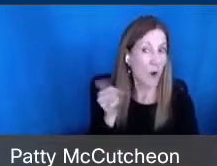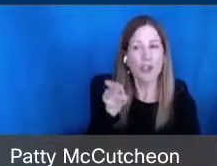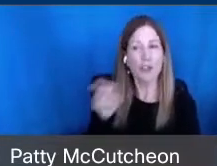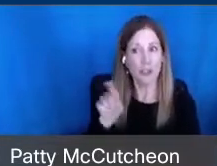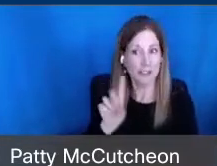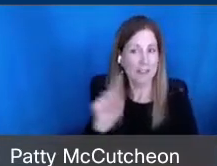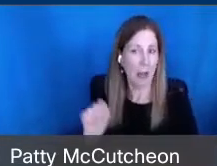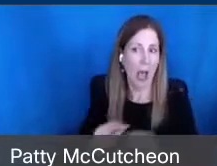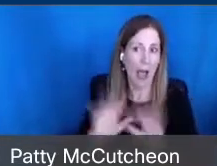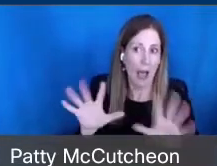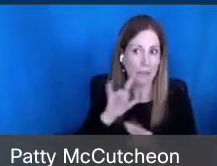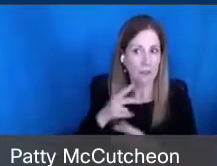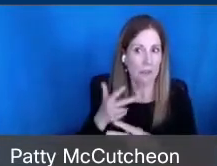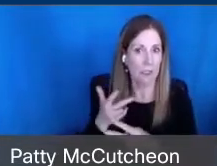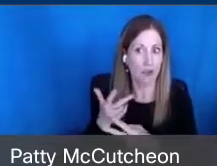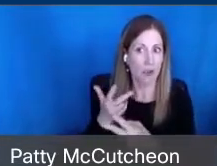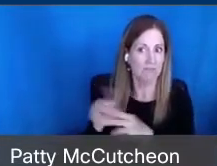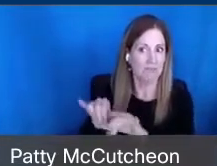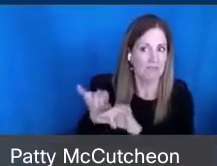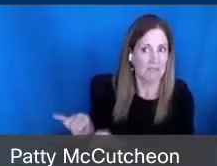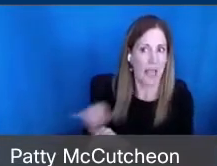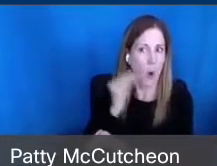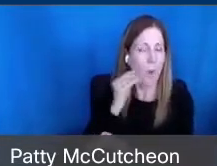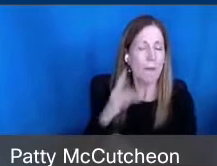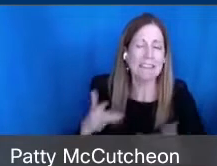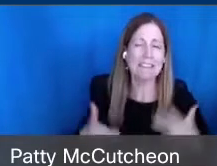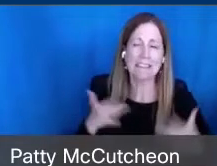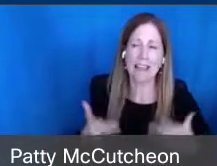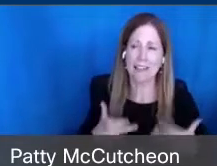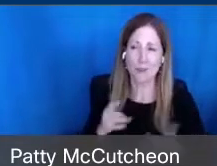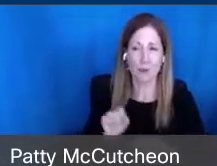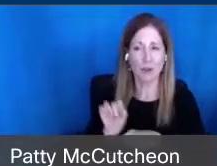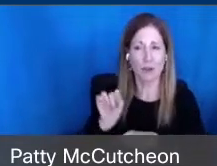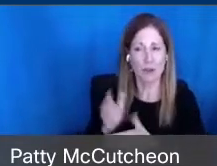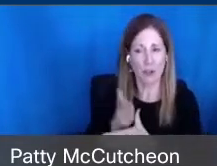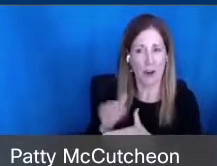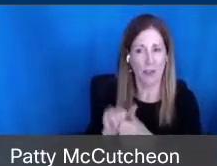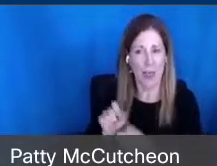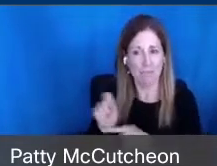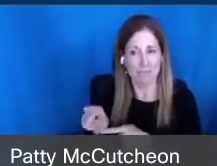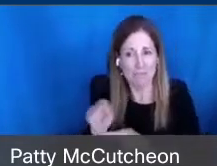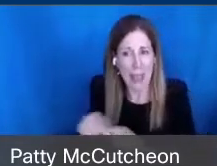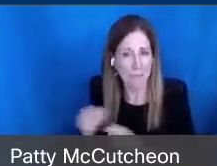you know, staying home, and I'm really excited to be able to share that with her, so thank you so much. Well, I'm honored to--